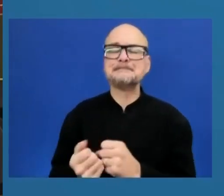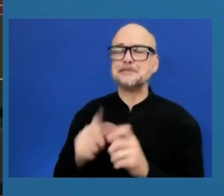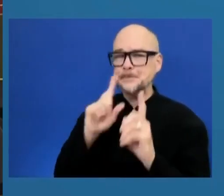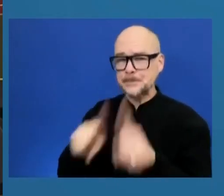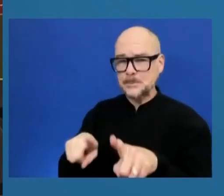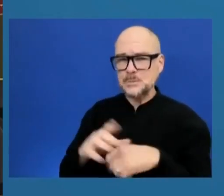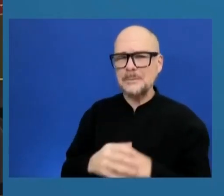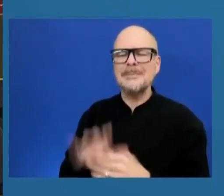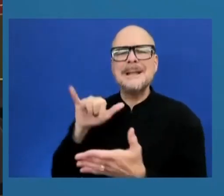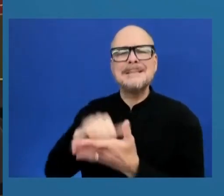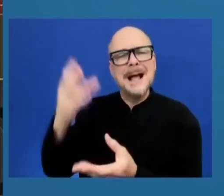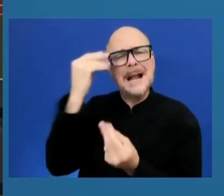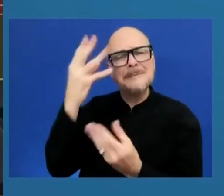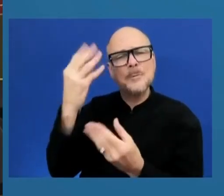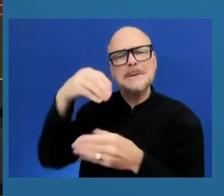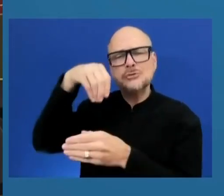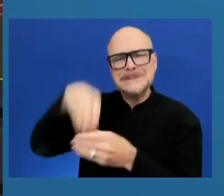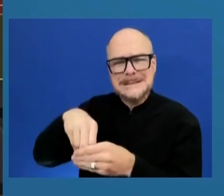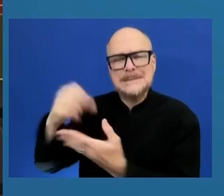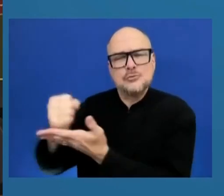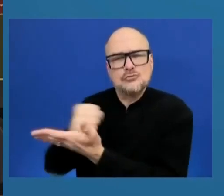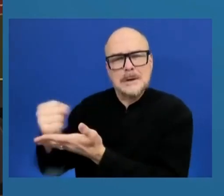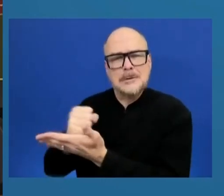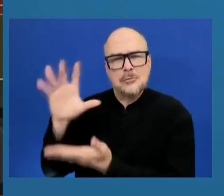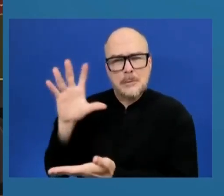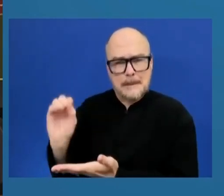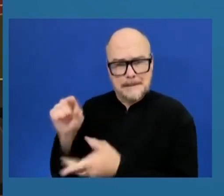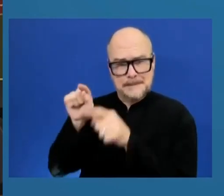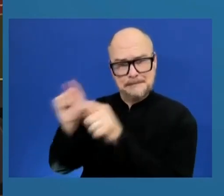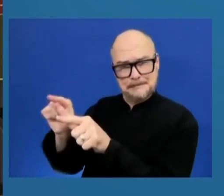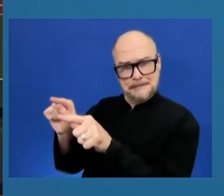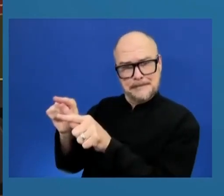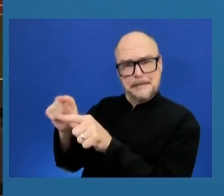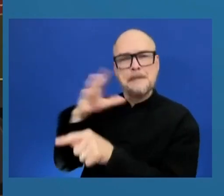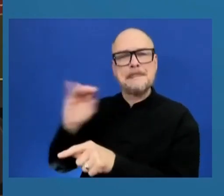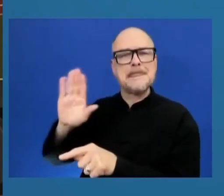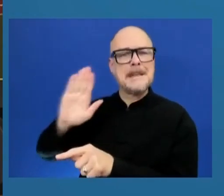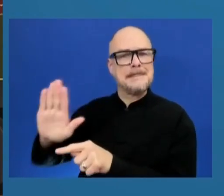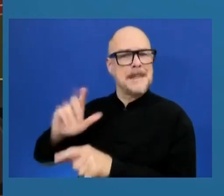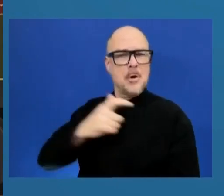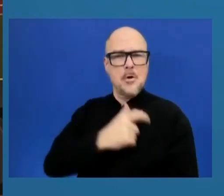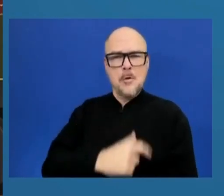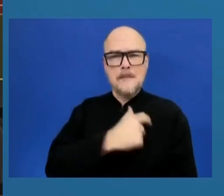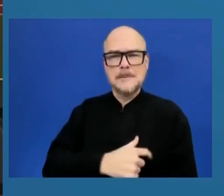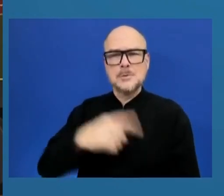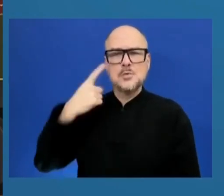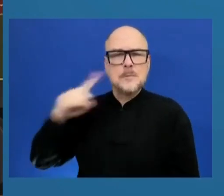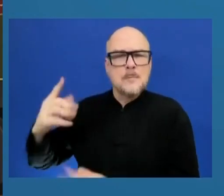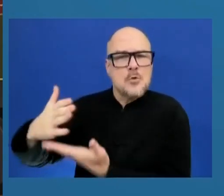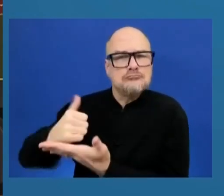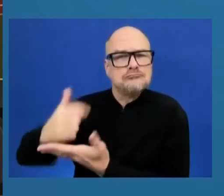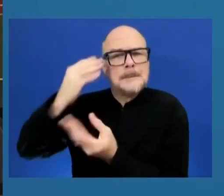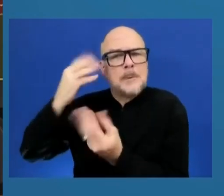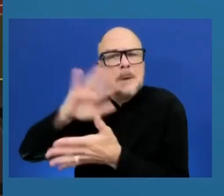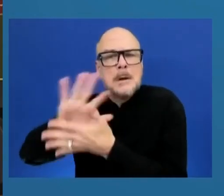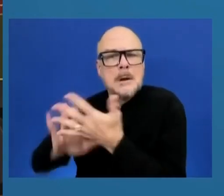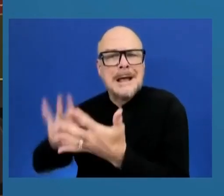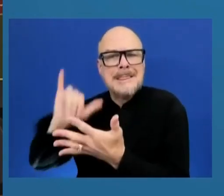who was also they have their compliance officers and their and their individuals who are hired to identify suspicious behavior. They do this all the time